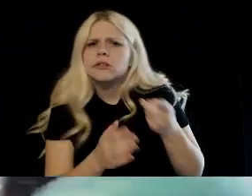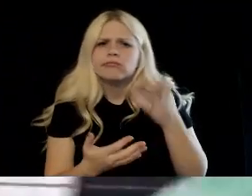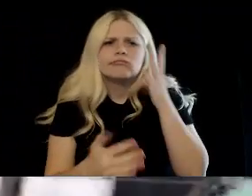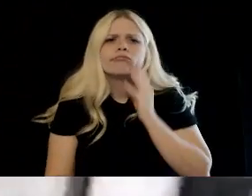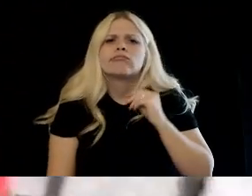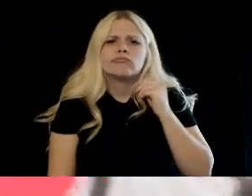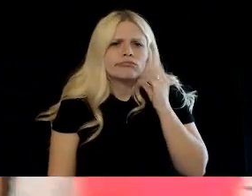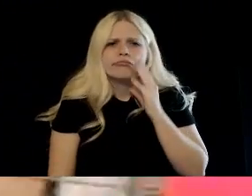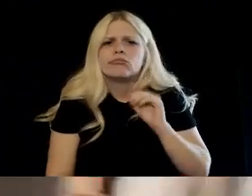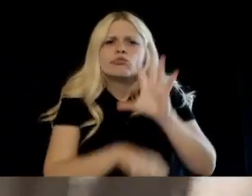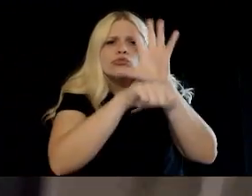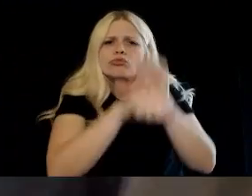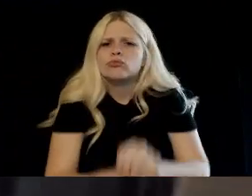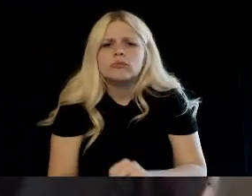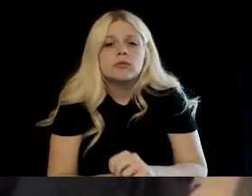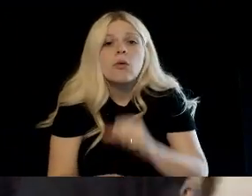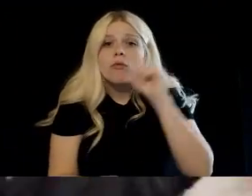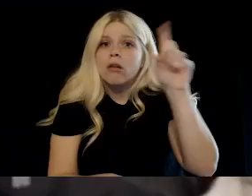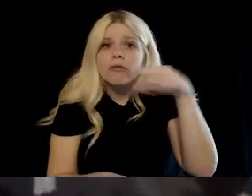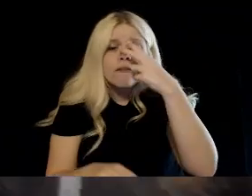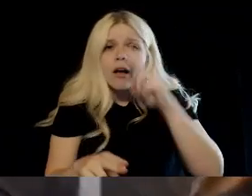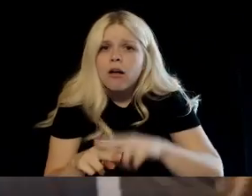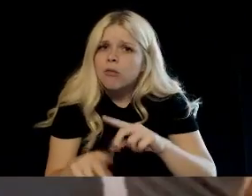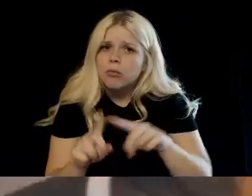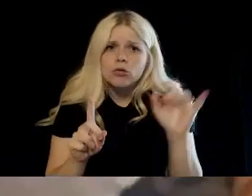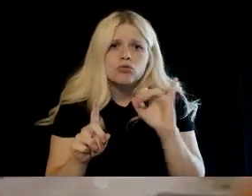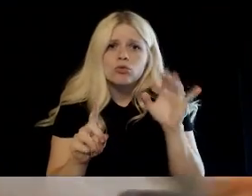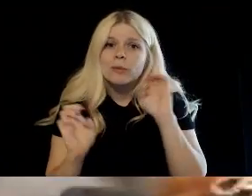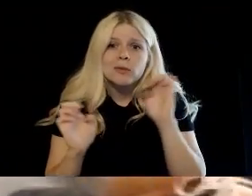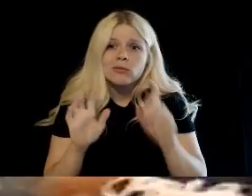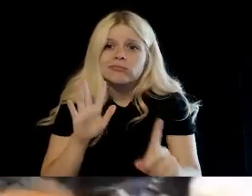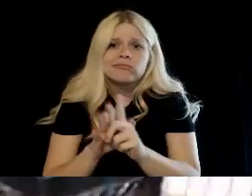fun and games. You guys you do need a painting! By the way, these paintings will